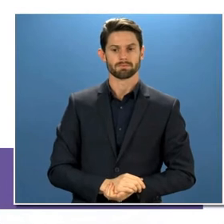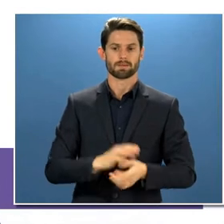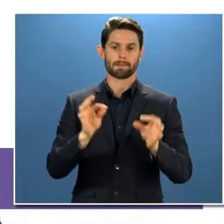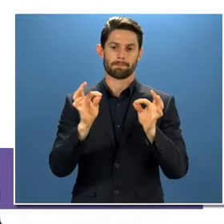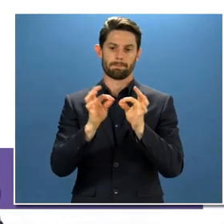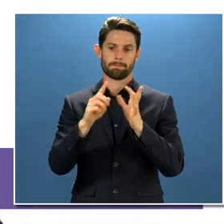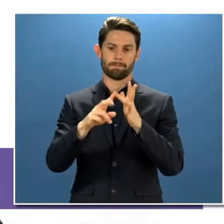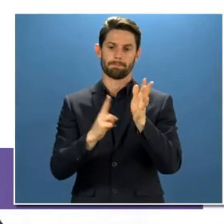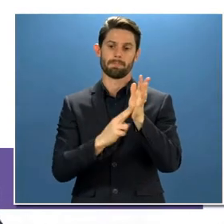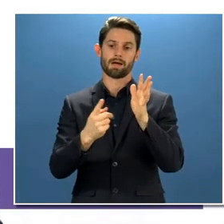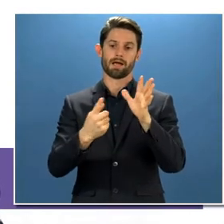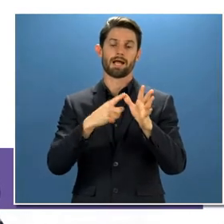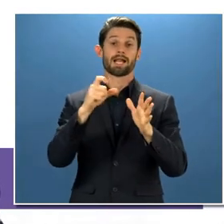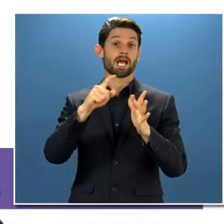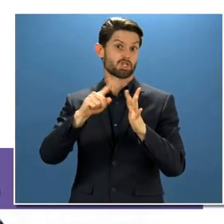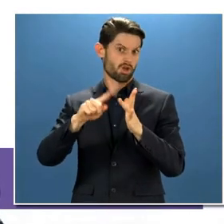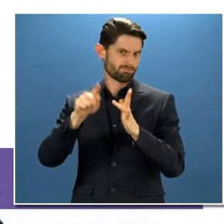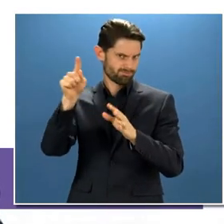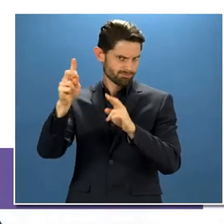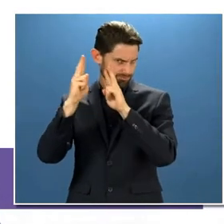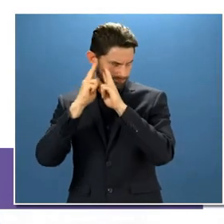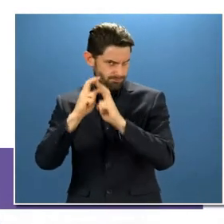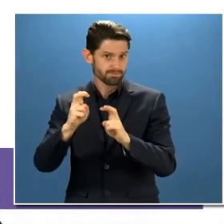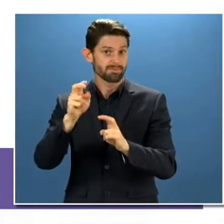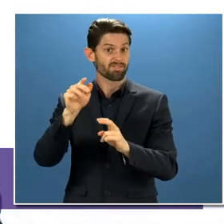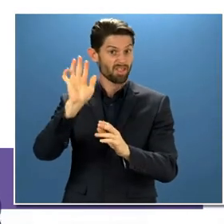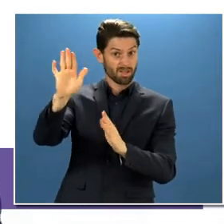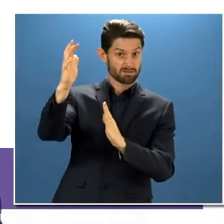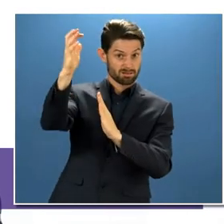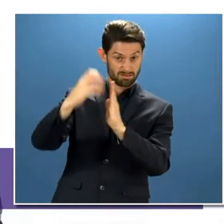article that is referred to, they note some of the concerns that employers have